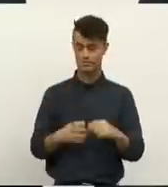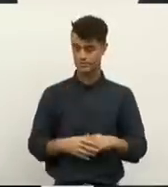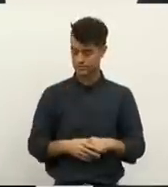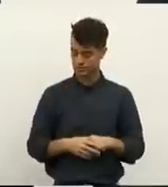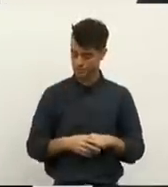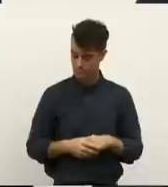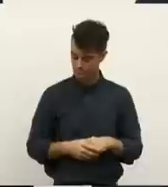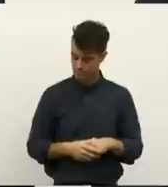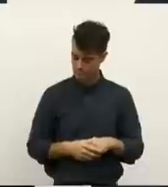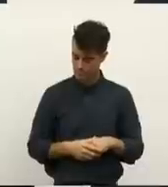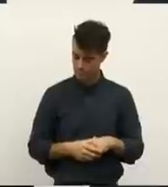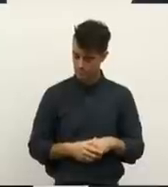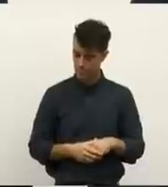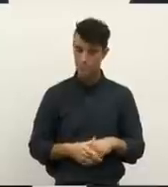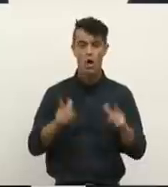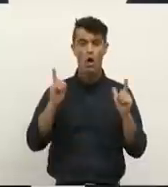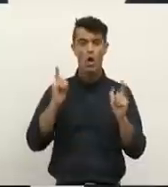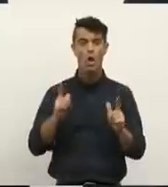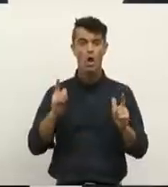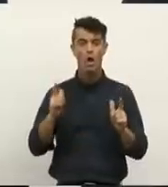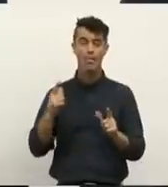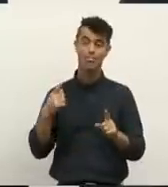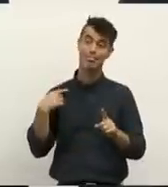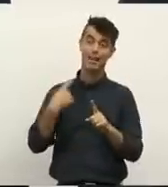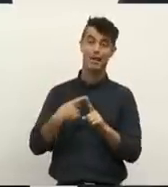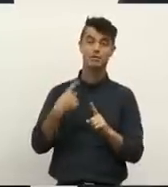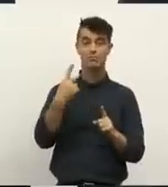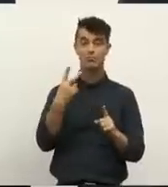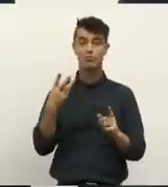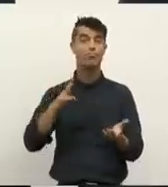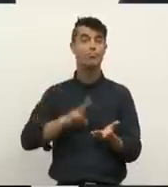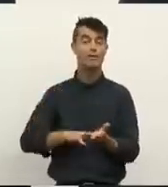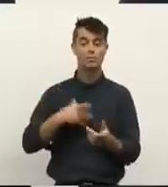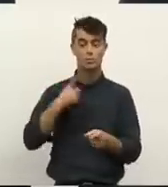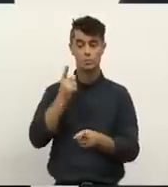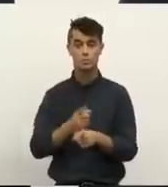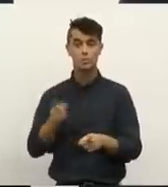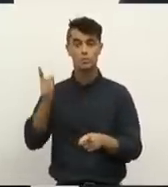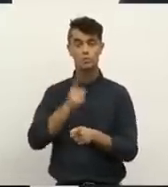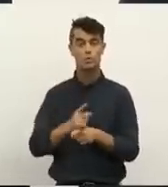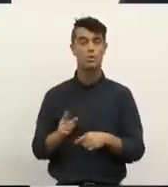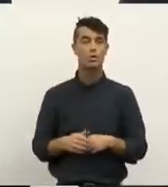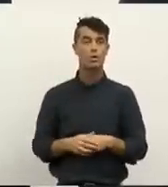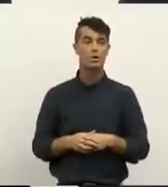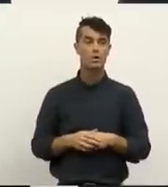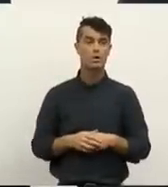I think a lot of the work we've talked about in the last couple of months is the amount of evidence to just put the item in the plan.